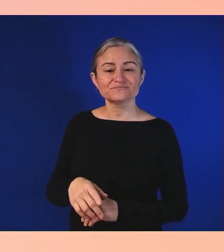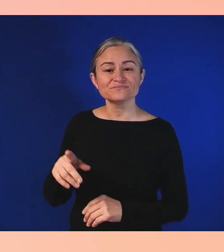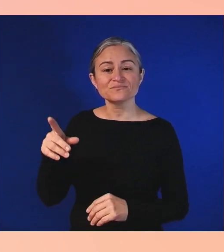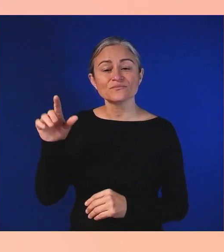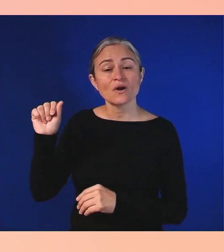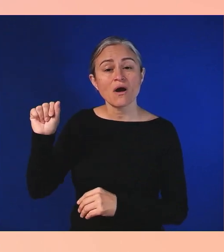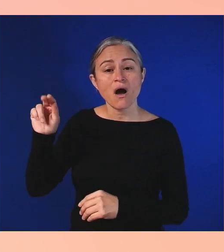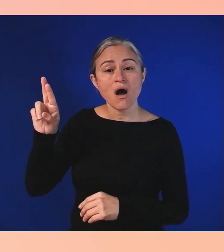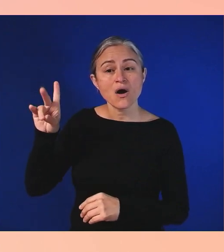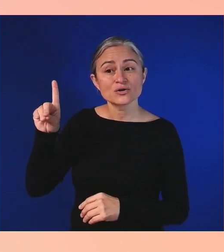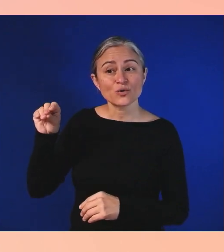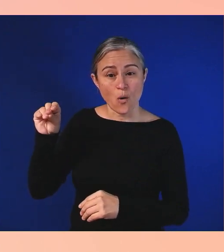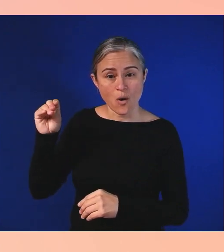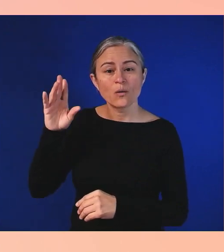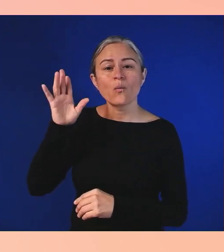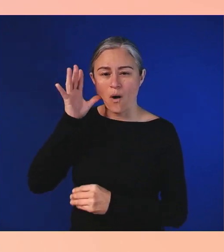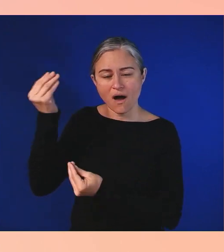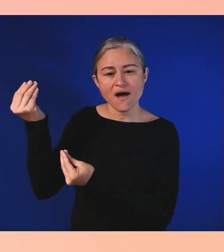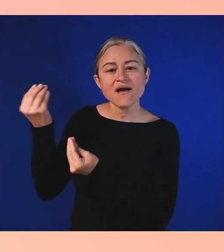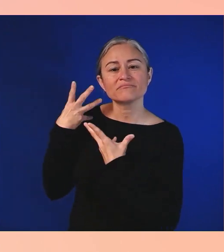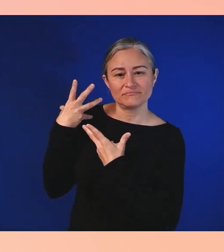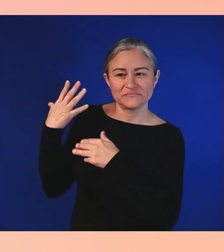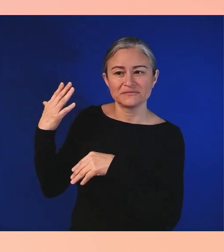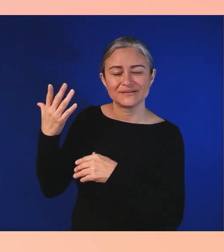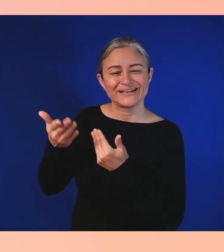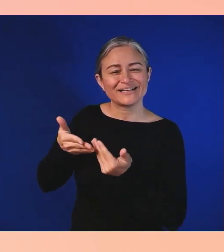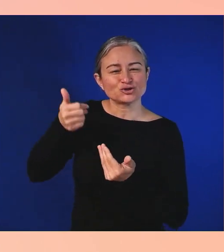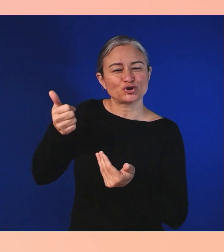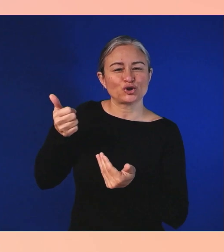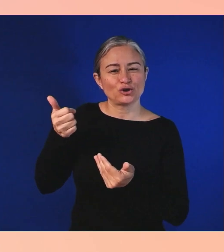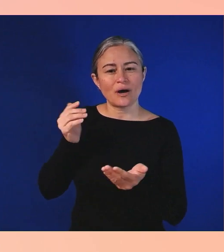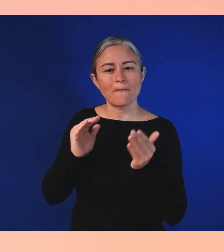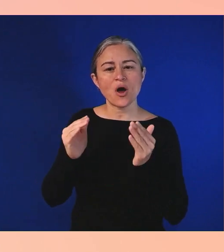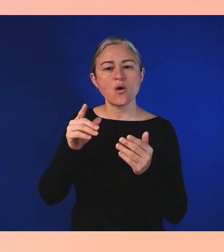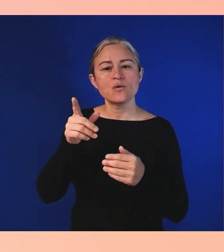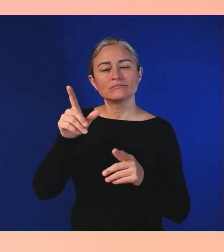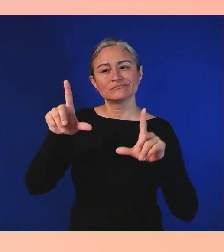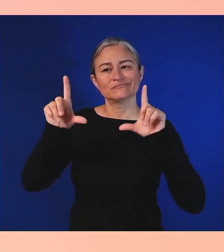screen reader speech once I know what the sounds mean.